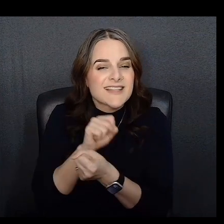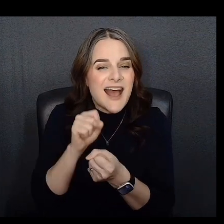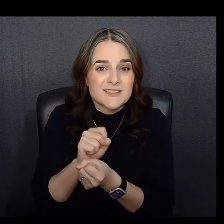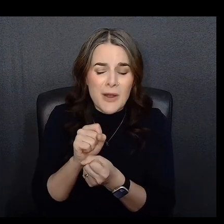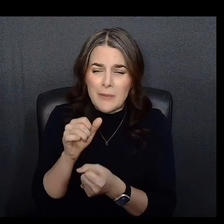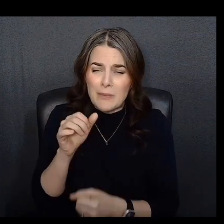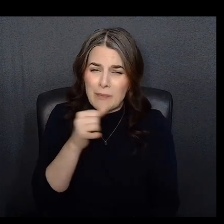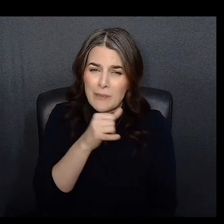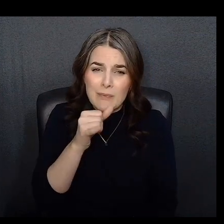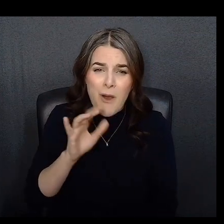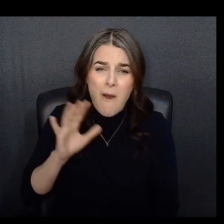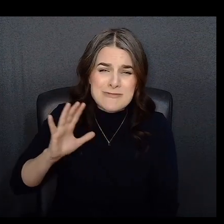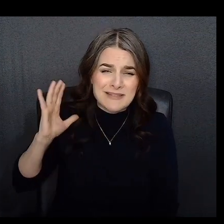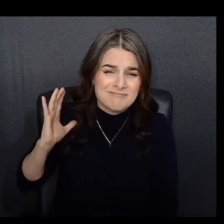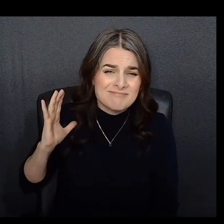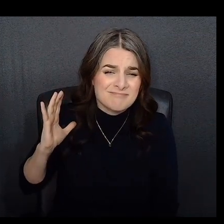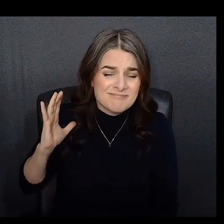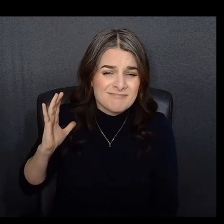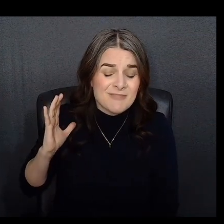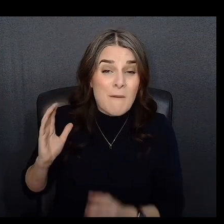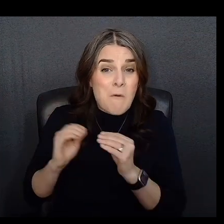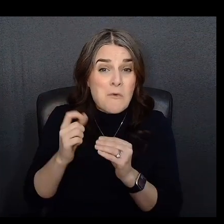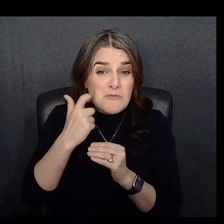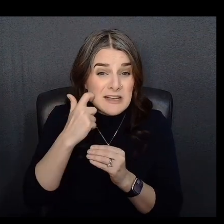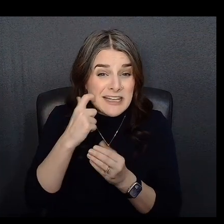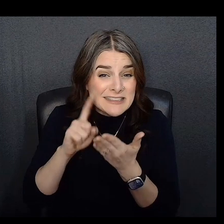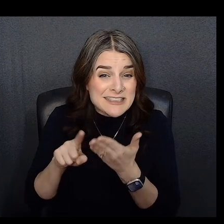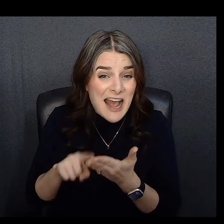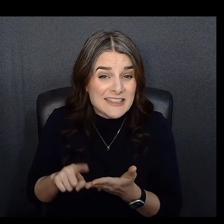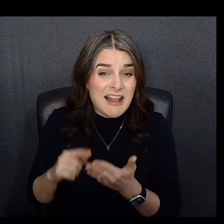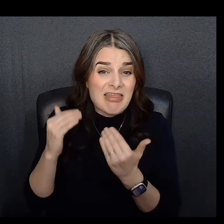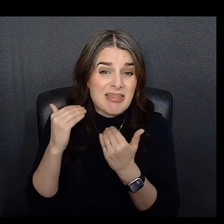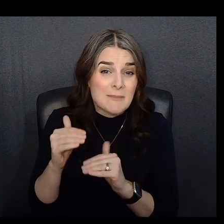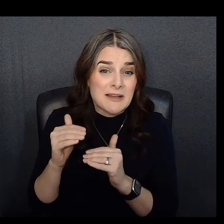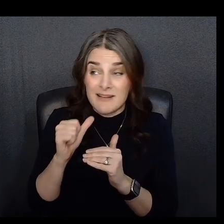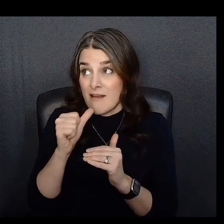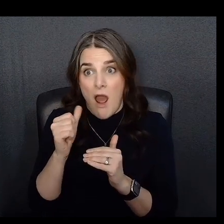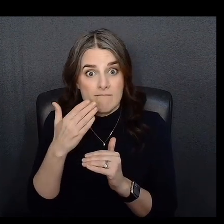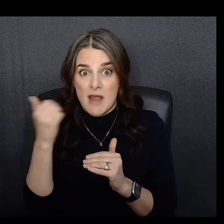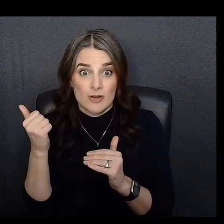and unfortunately, more recent stats are limited, and they're also not better.